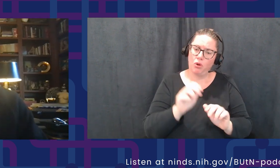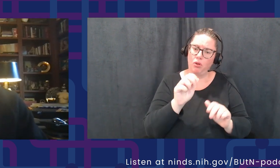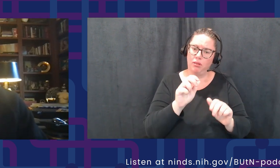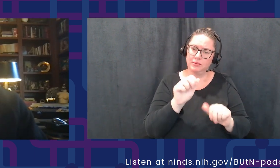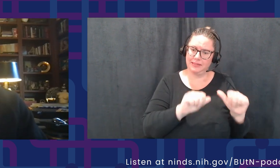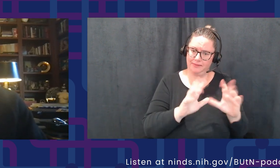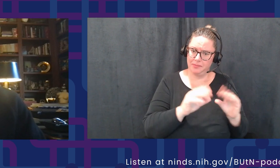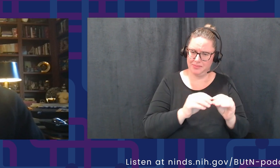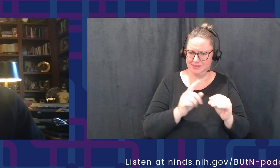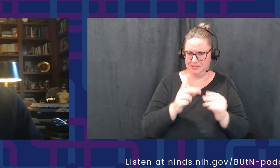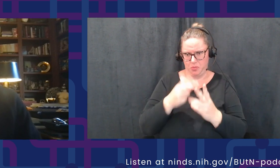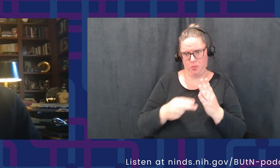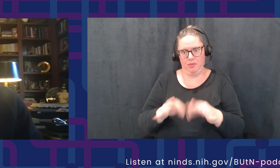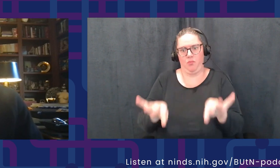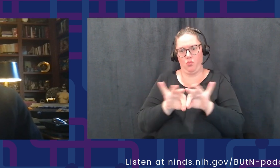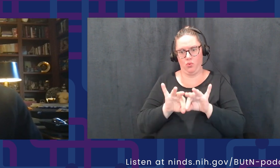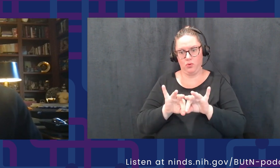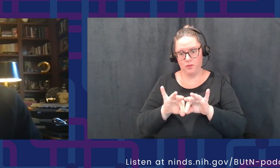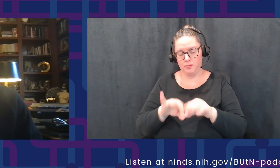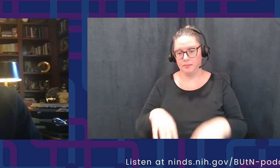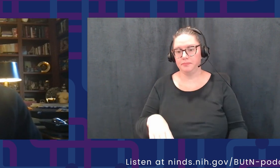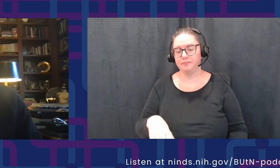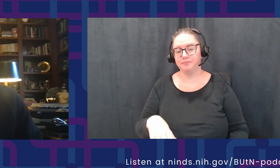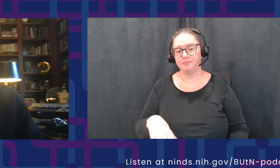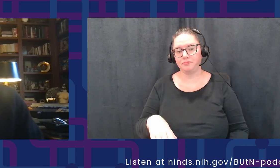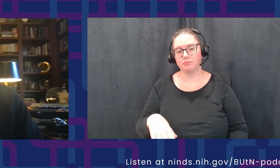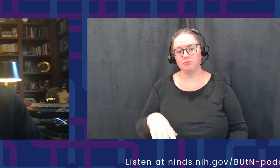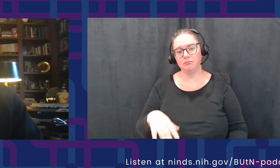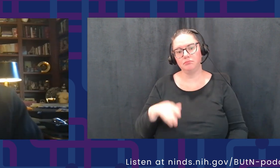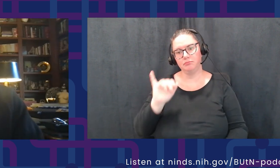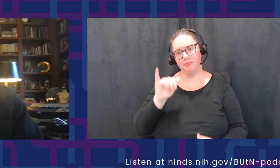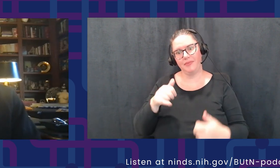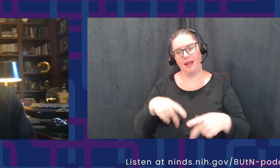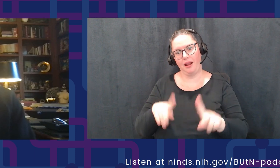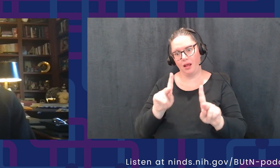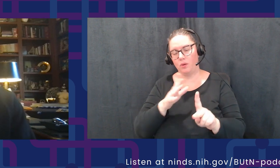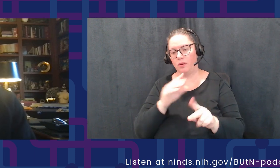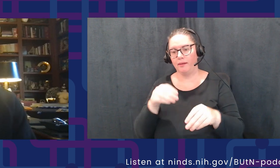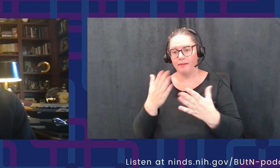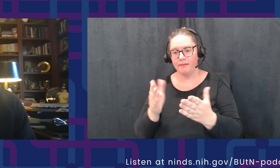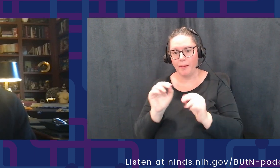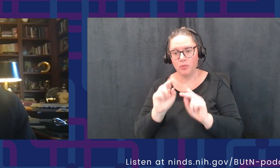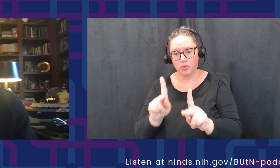important because I think that not only it allows, it gives an opportunity to